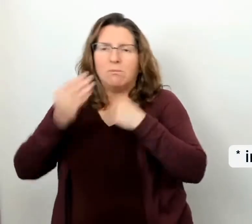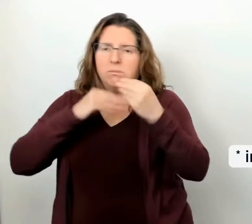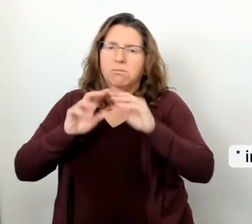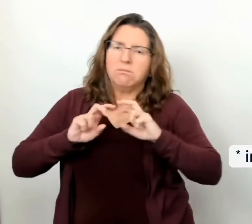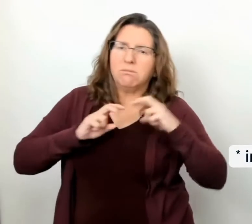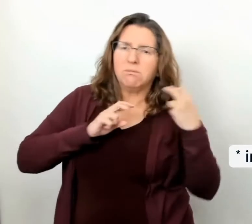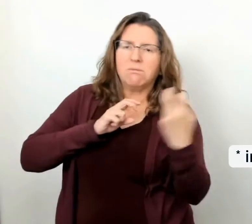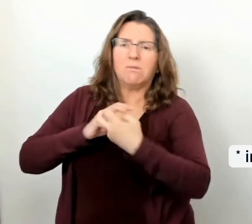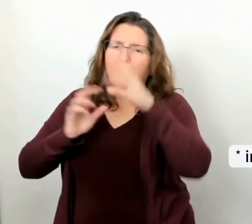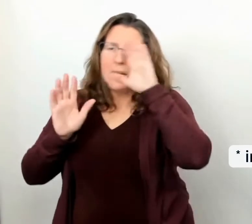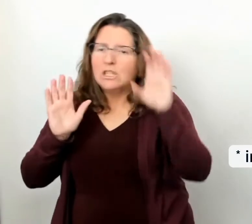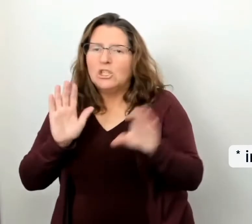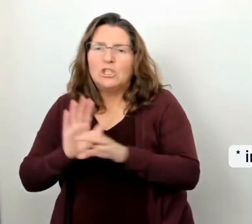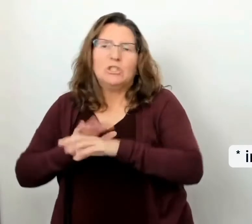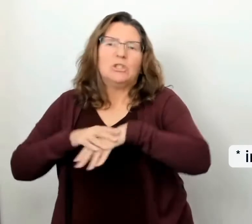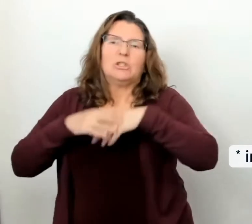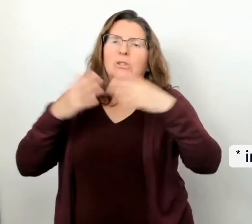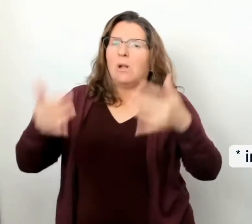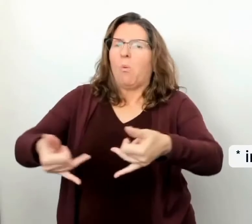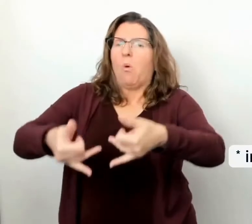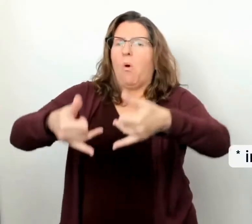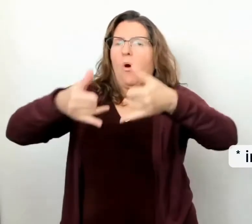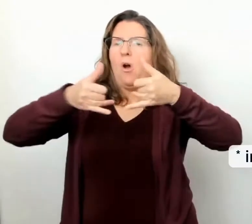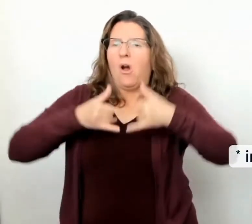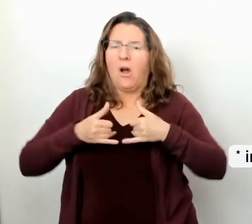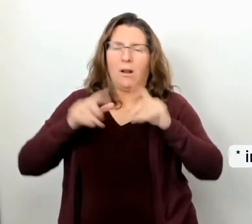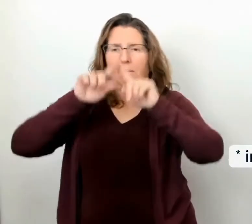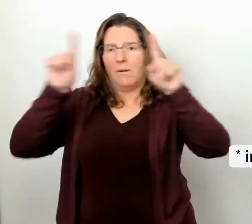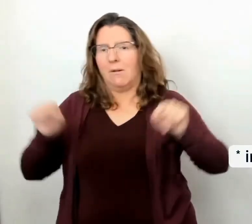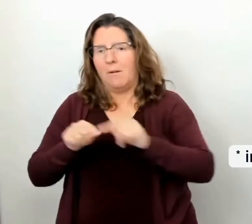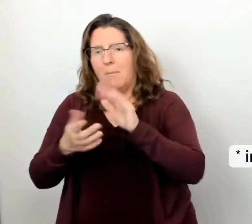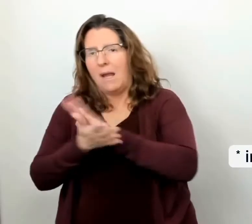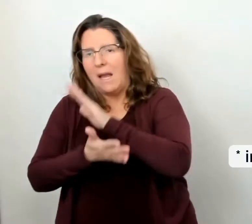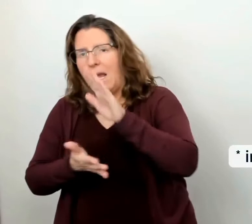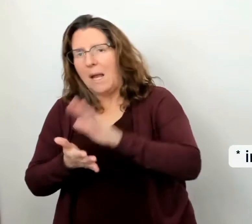and an elaborate banquet including a formal photo session taken of recipients and sponsors.